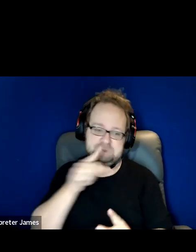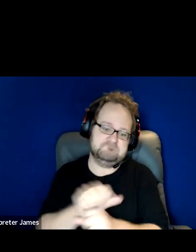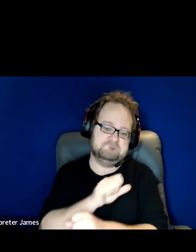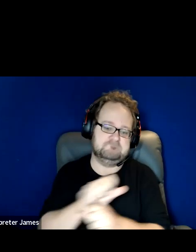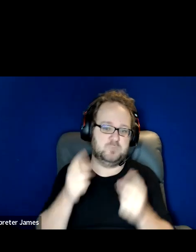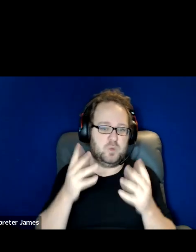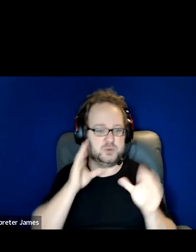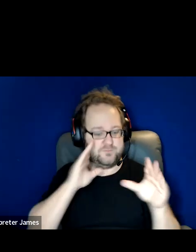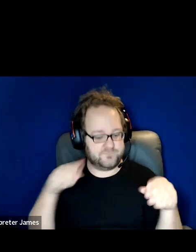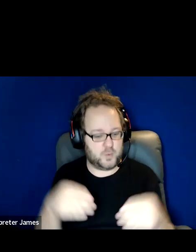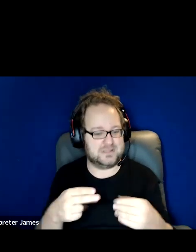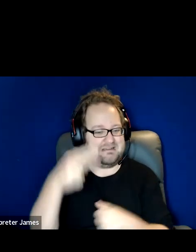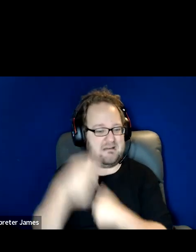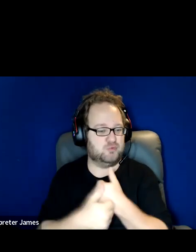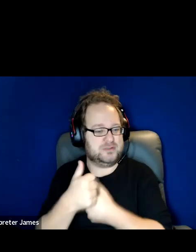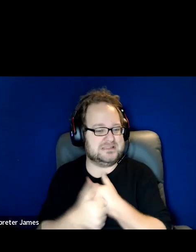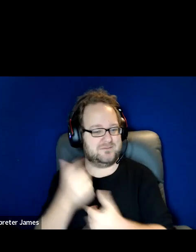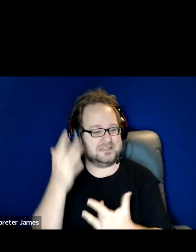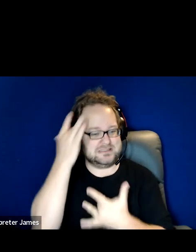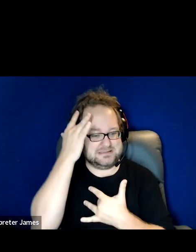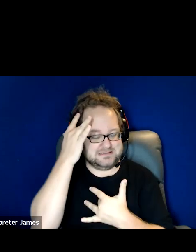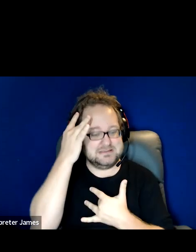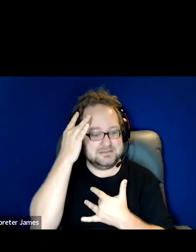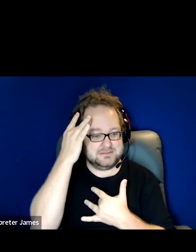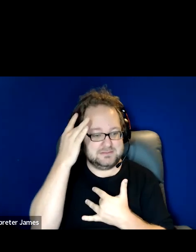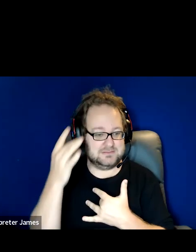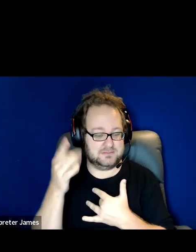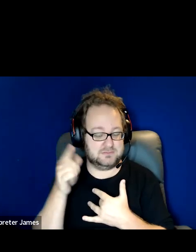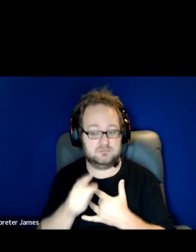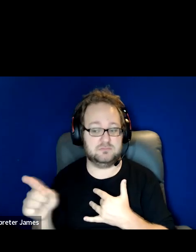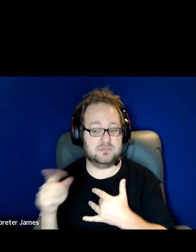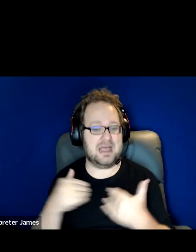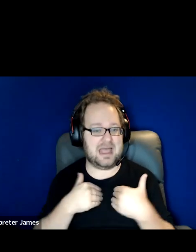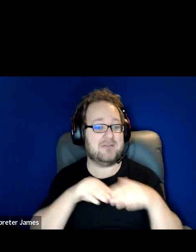at higher risk of disease are at -- have access and